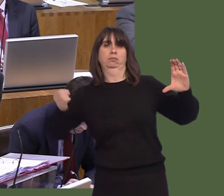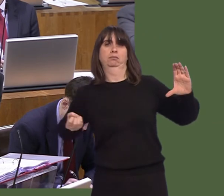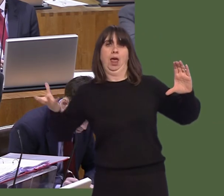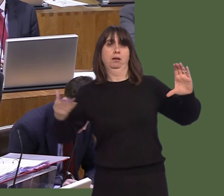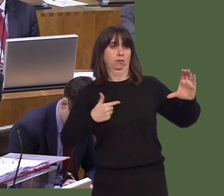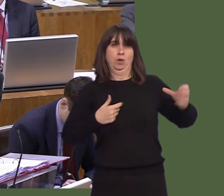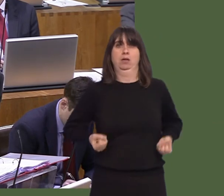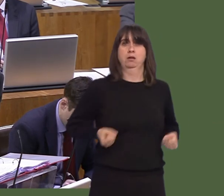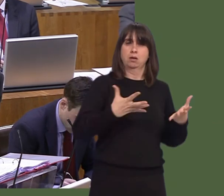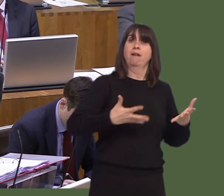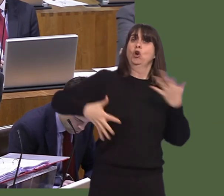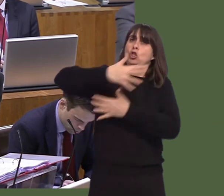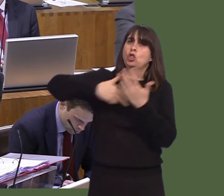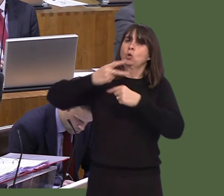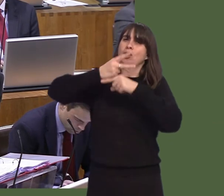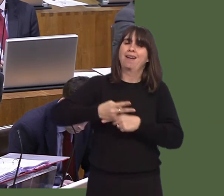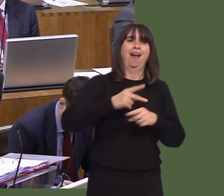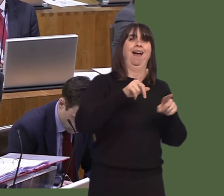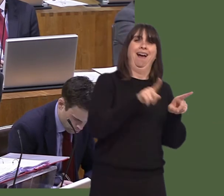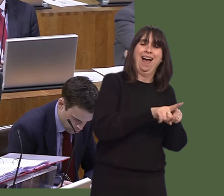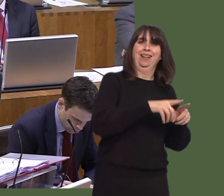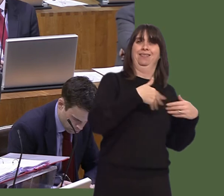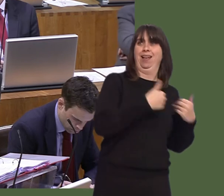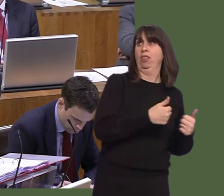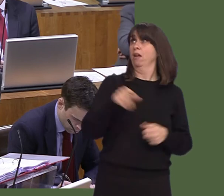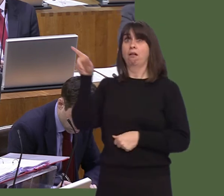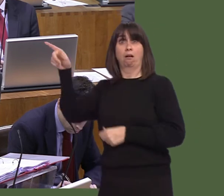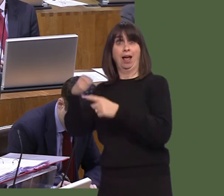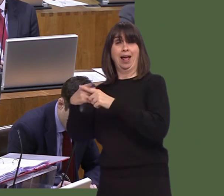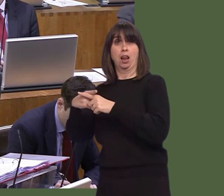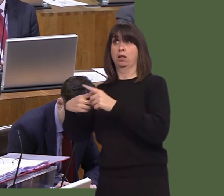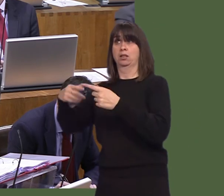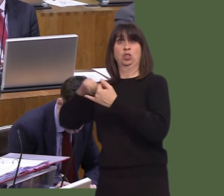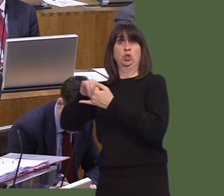At the moment, there is no guarantee, beyond a certain year, that we'll get a penny of money at all.